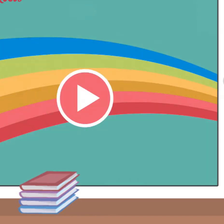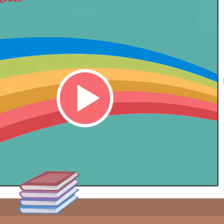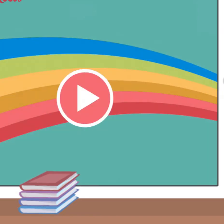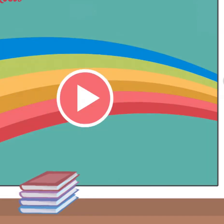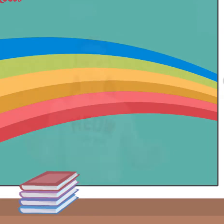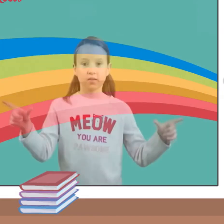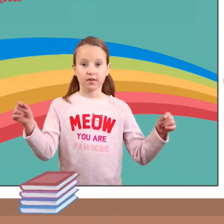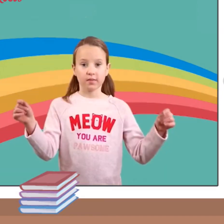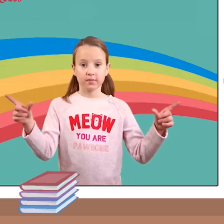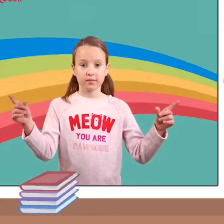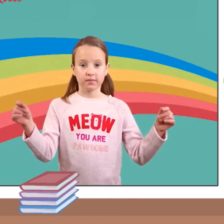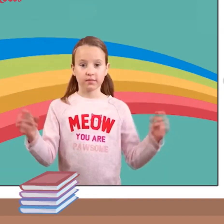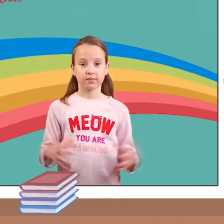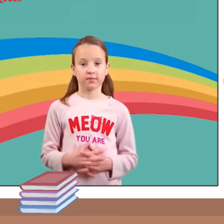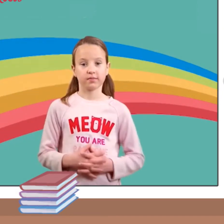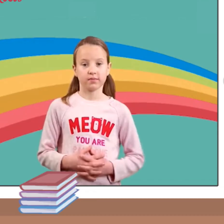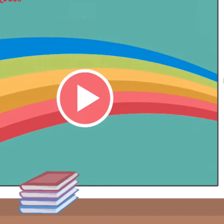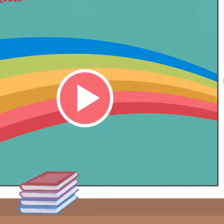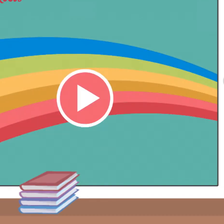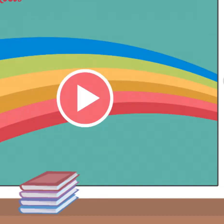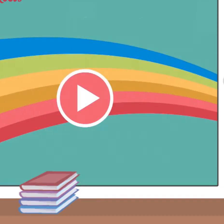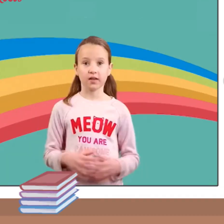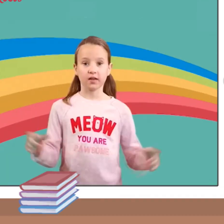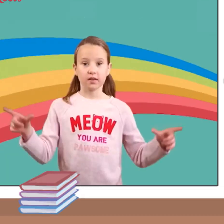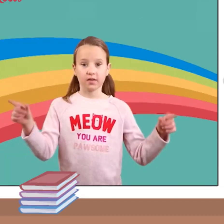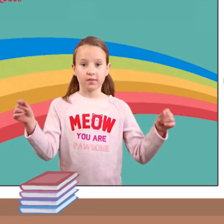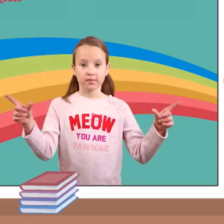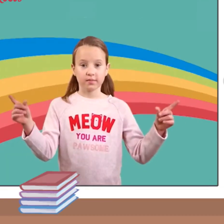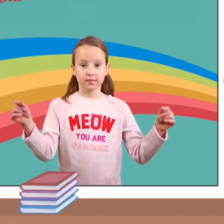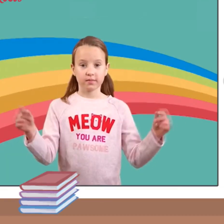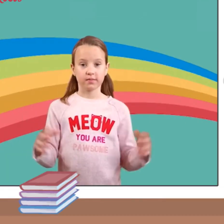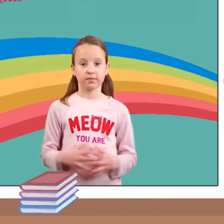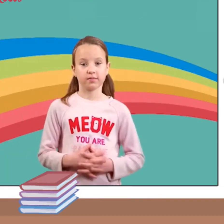Crab